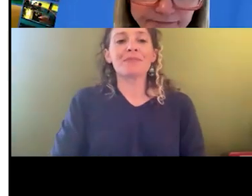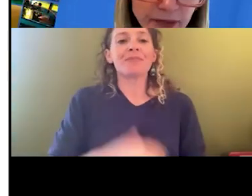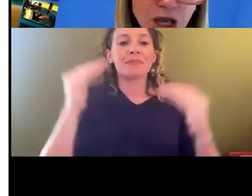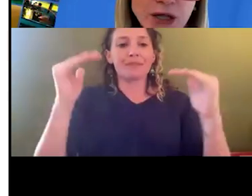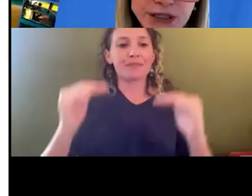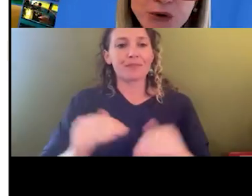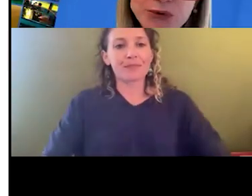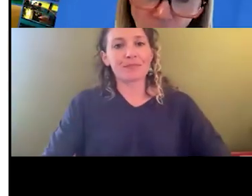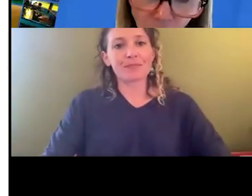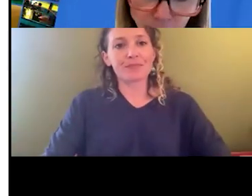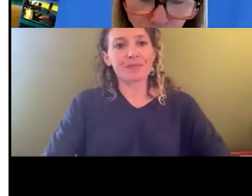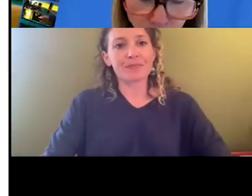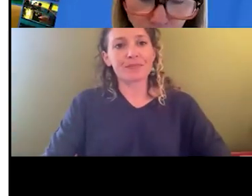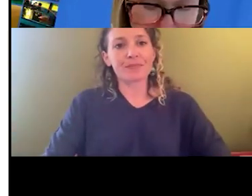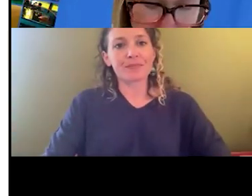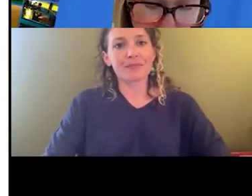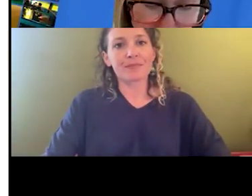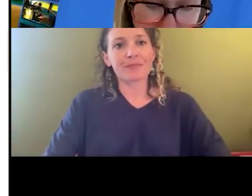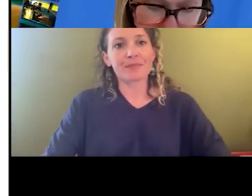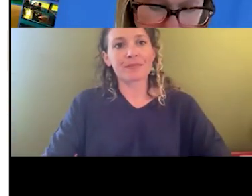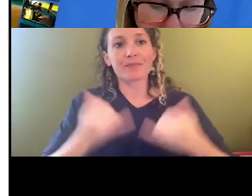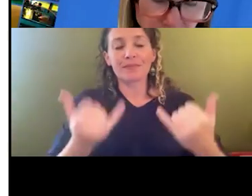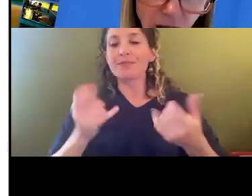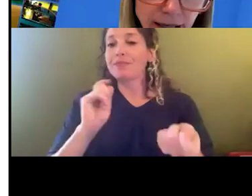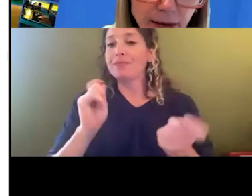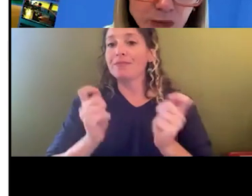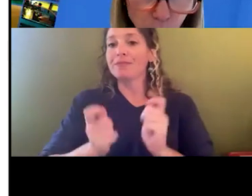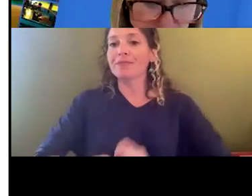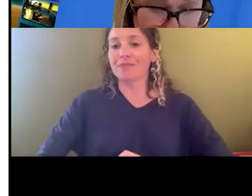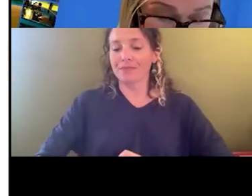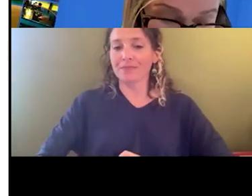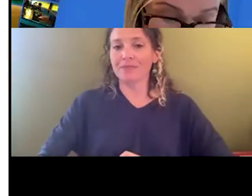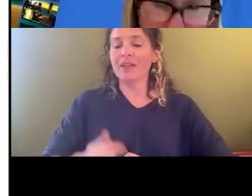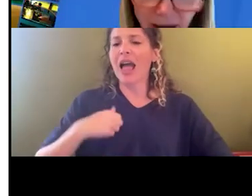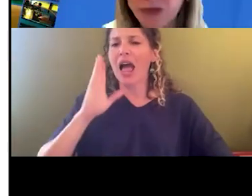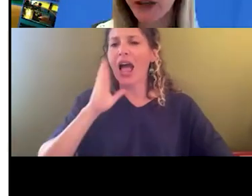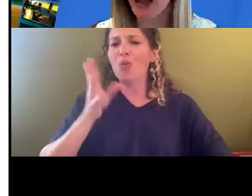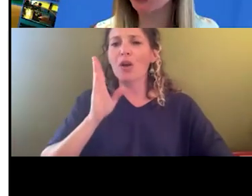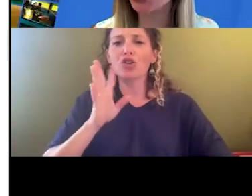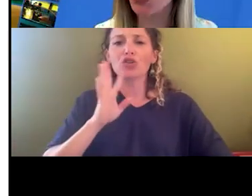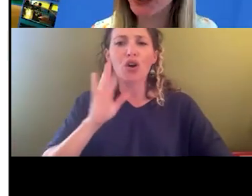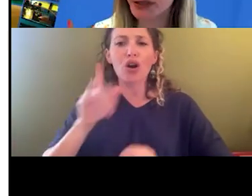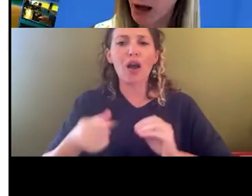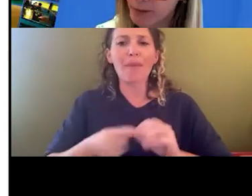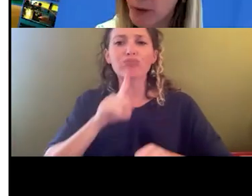Now I'm to change gears a bit, and I am going to talk about the actual sum